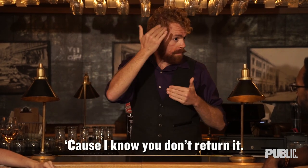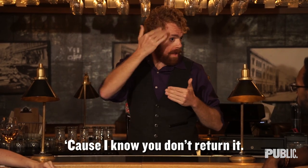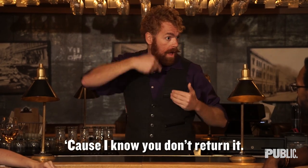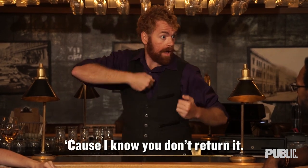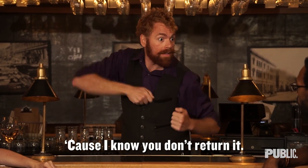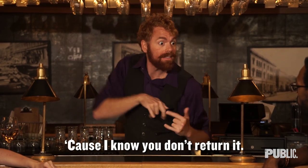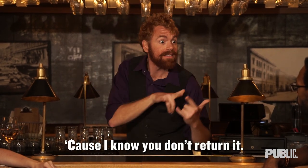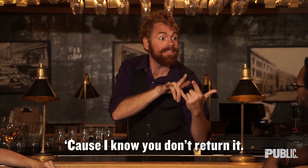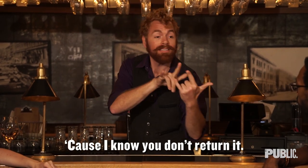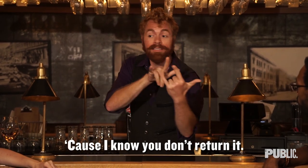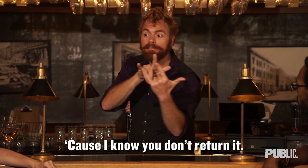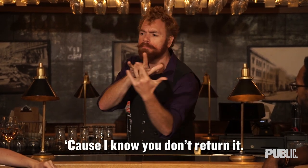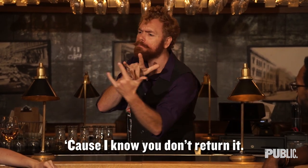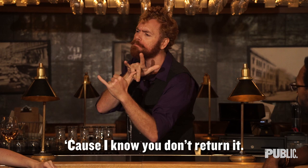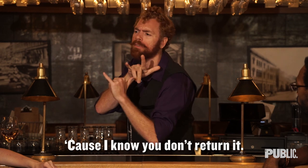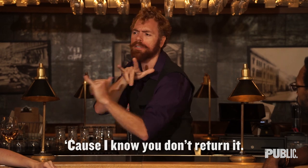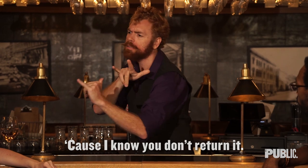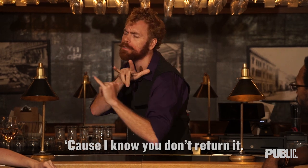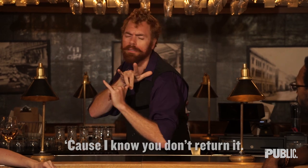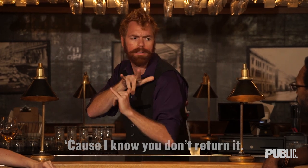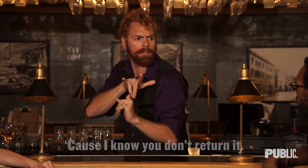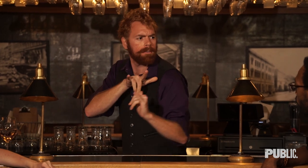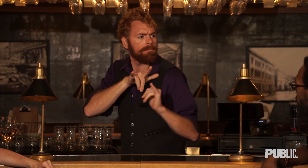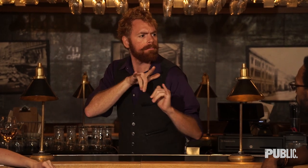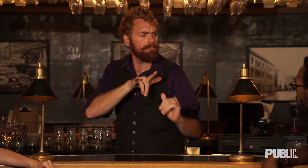I know you don't return it.